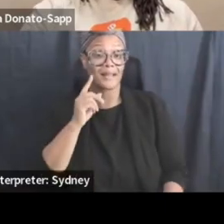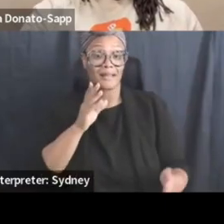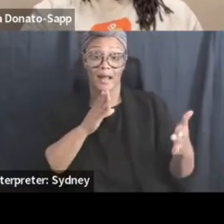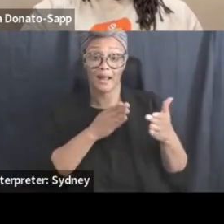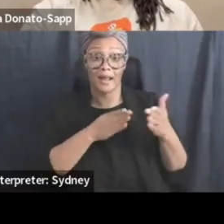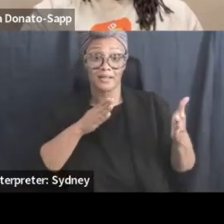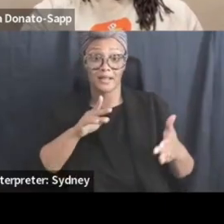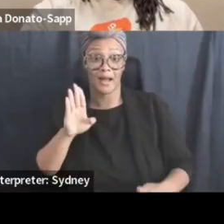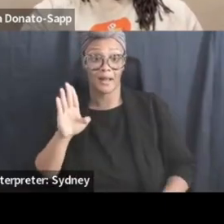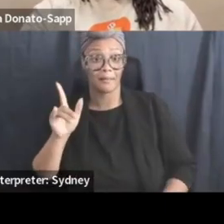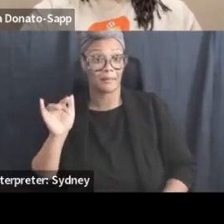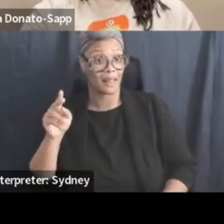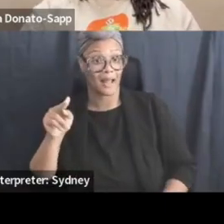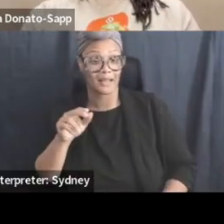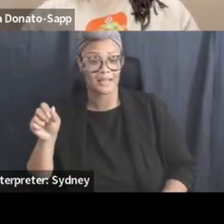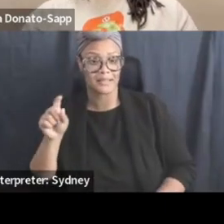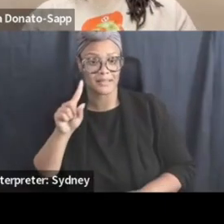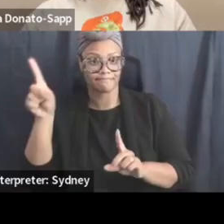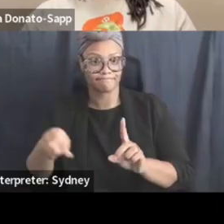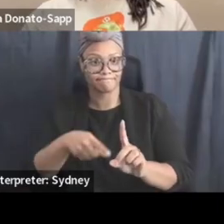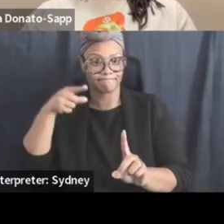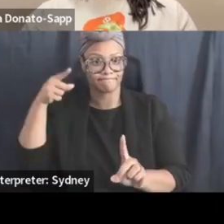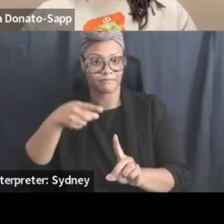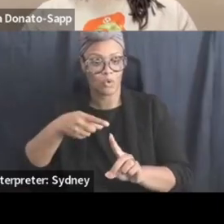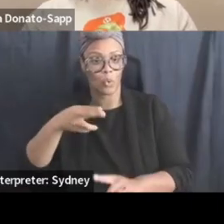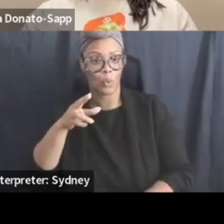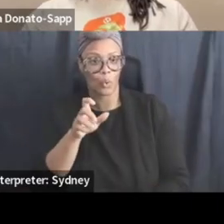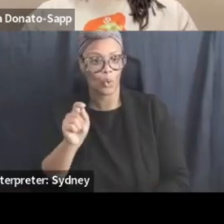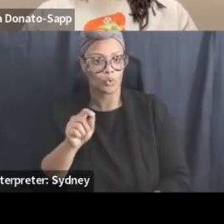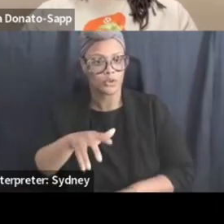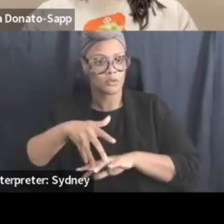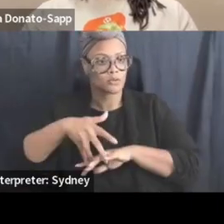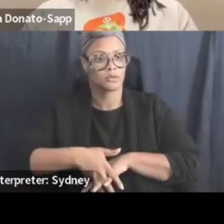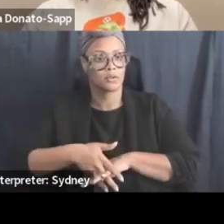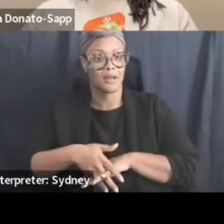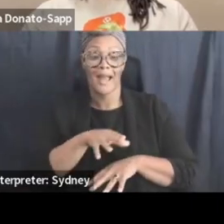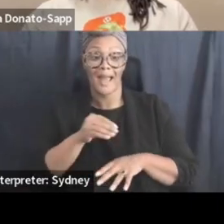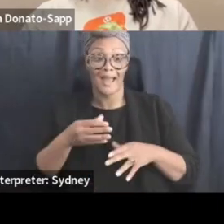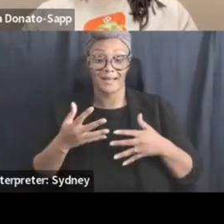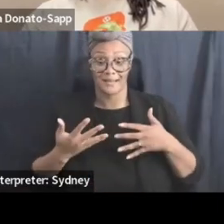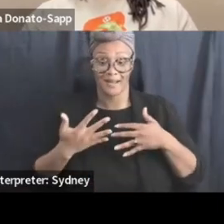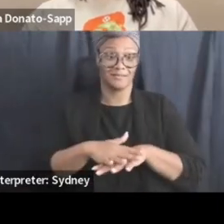the root. Um, and ableism, as you said, that intersectionality there, um, of being black